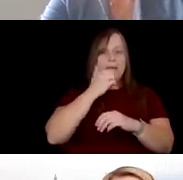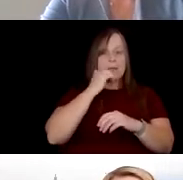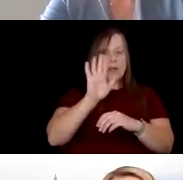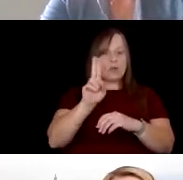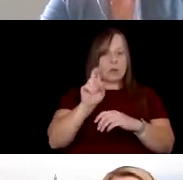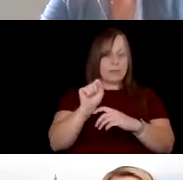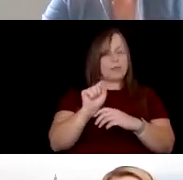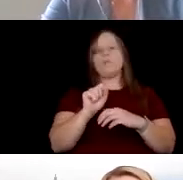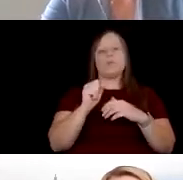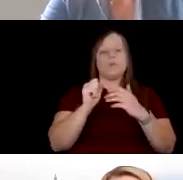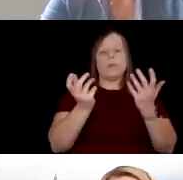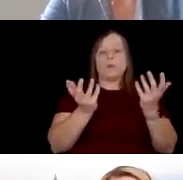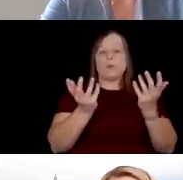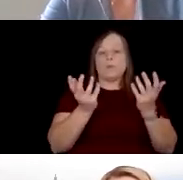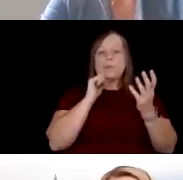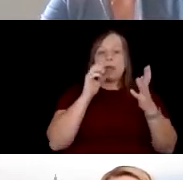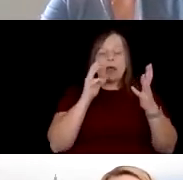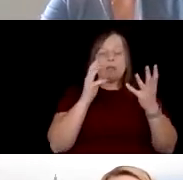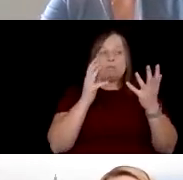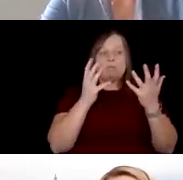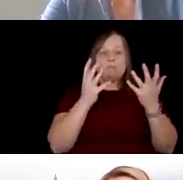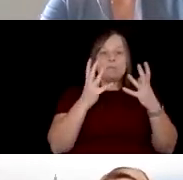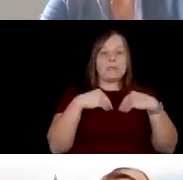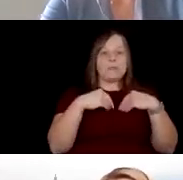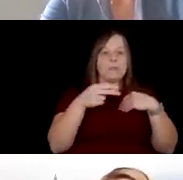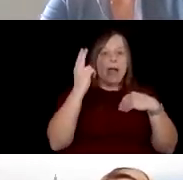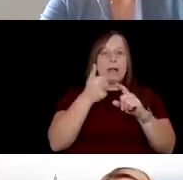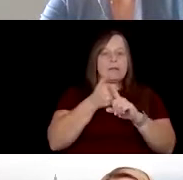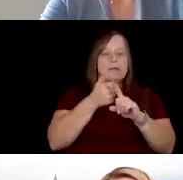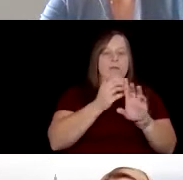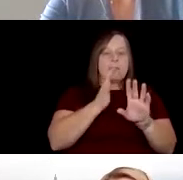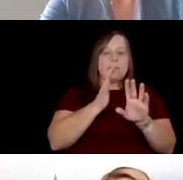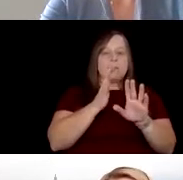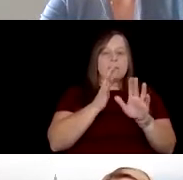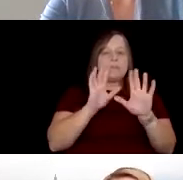which is unacceptably high in itself. In some categories, veteran suicides were two